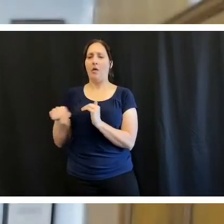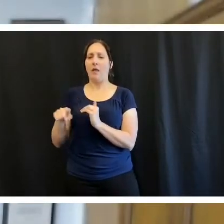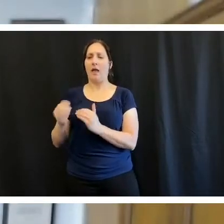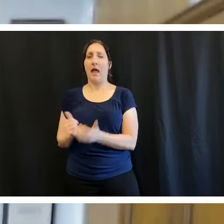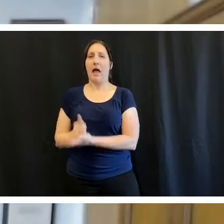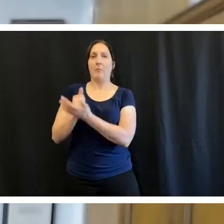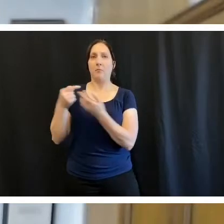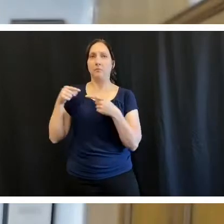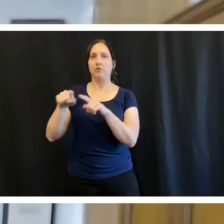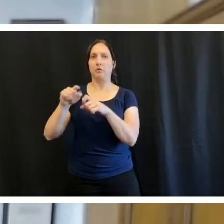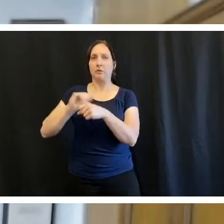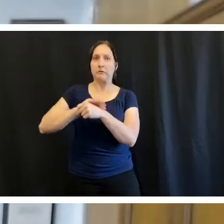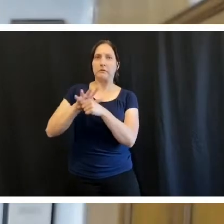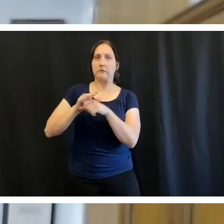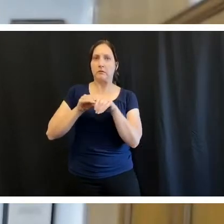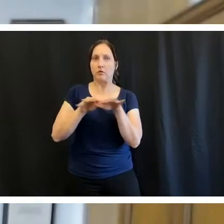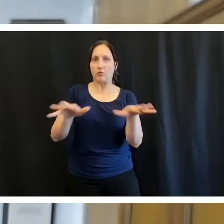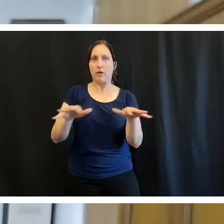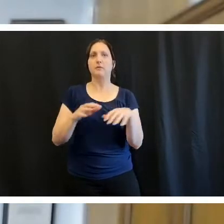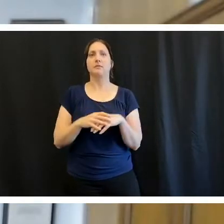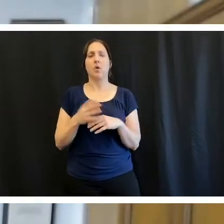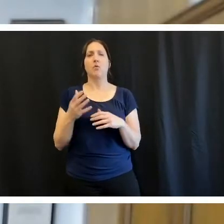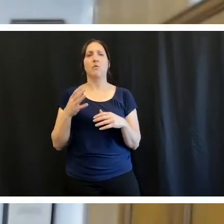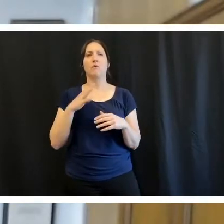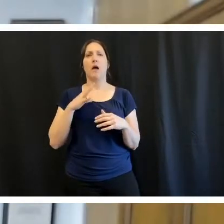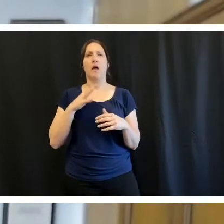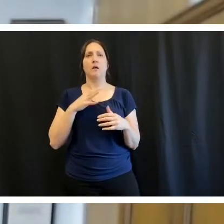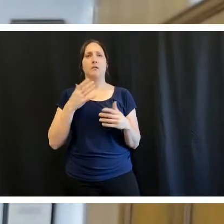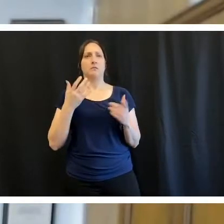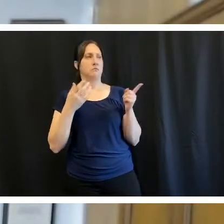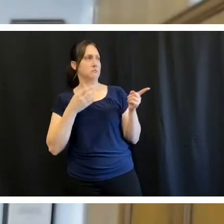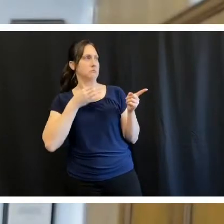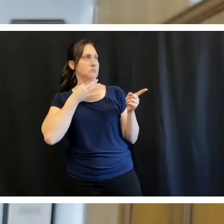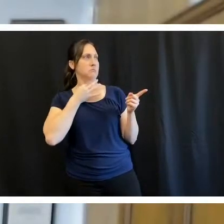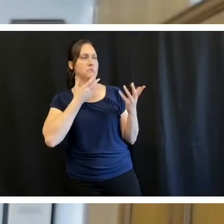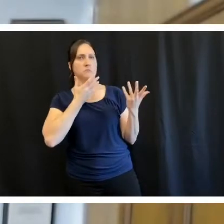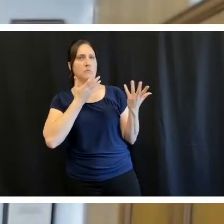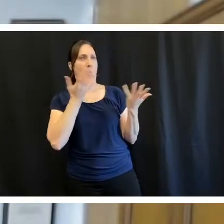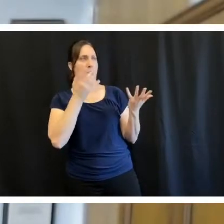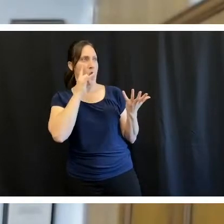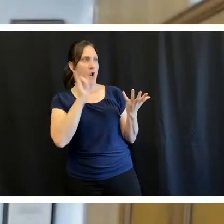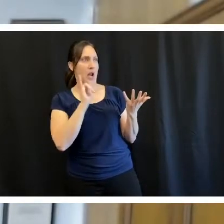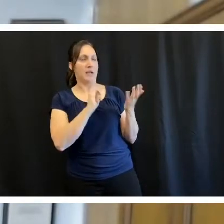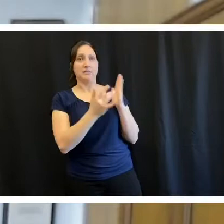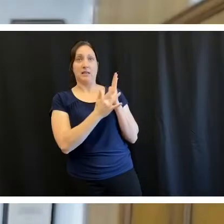What is that looking like on the ground? How effective is technology in school continuance?